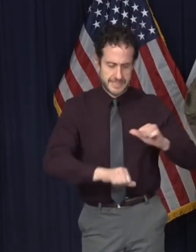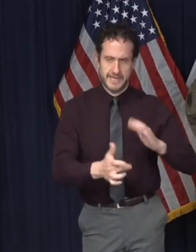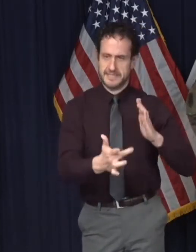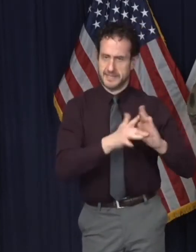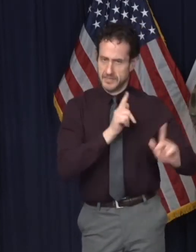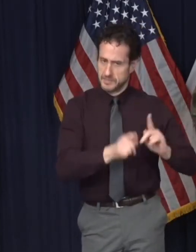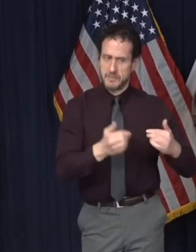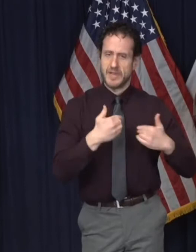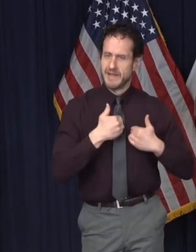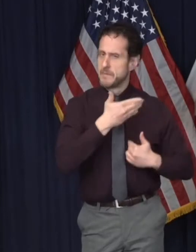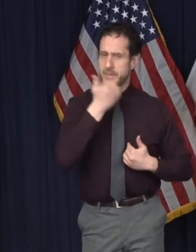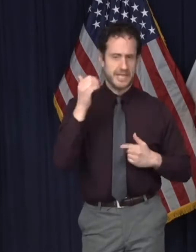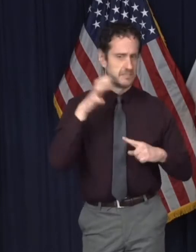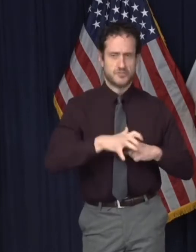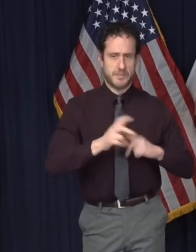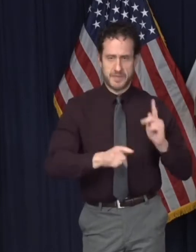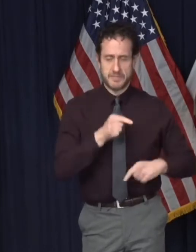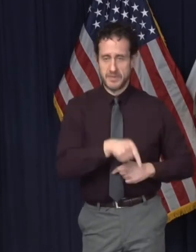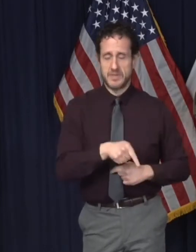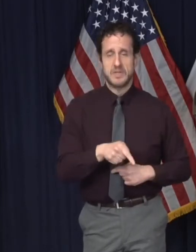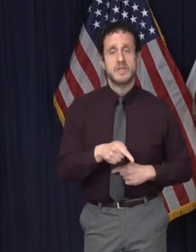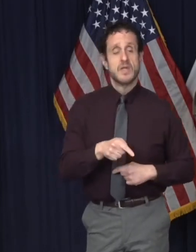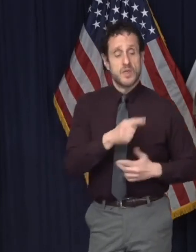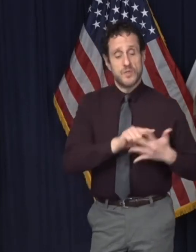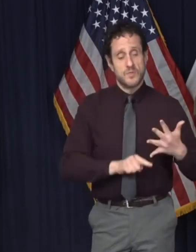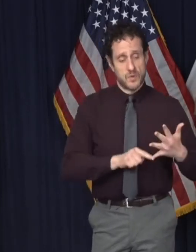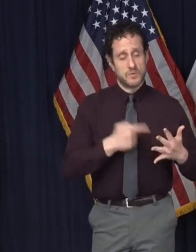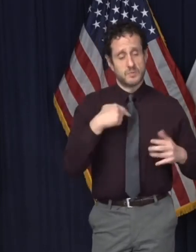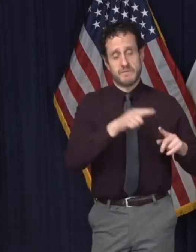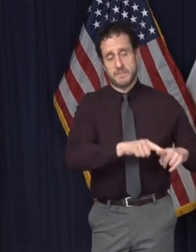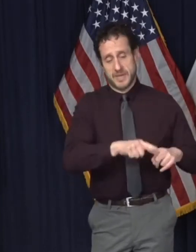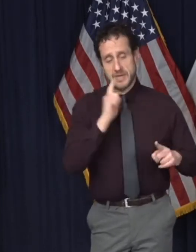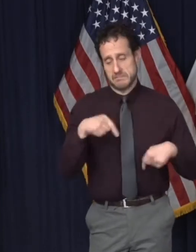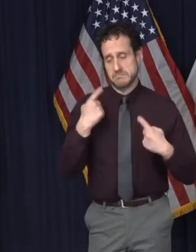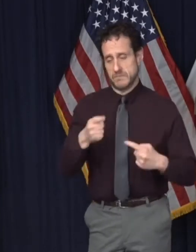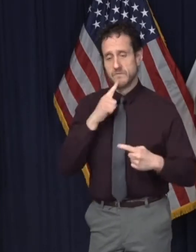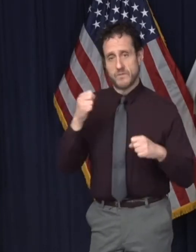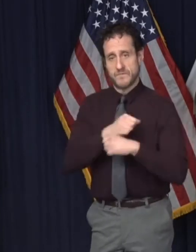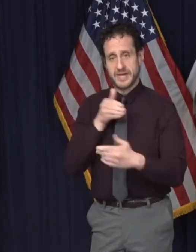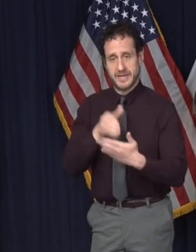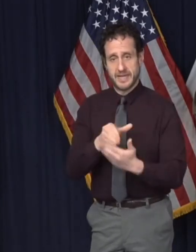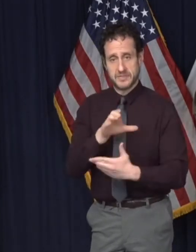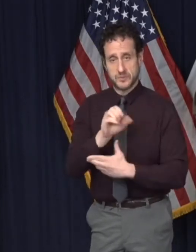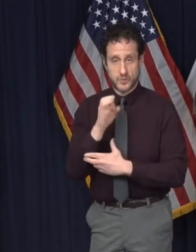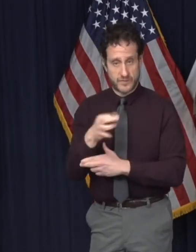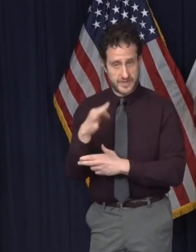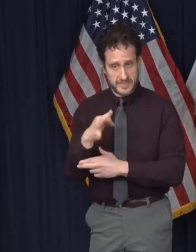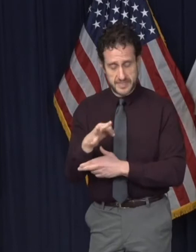TECHNOLOGY. WE'VE ALREADY RELIED UPON THOSE RESOURCES IN OUR FIGHT AGAINST COVID-19.